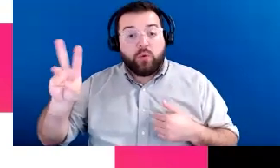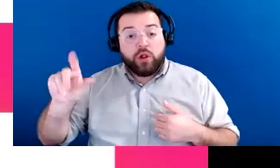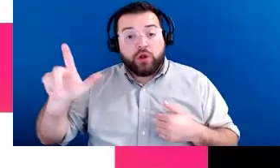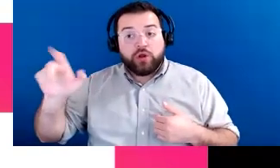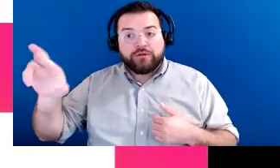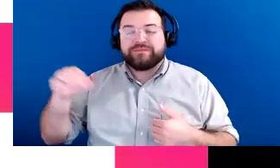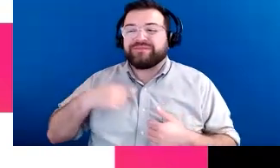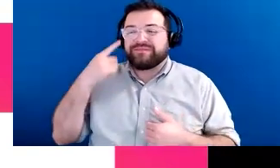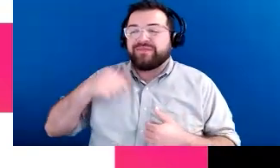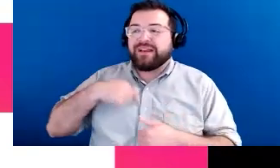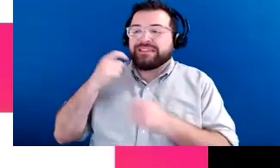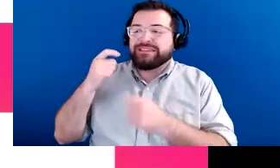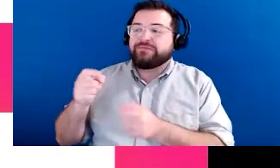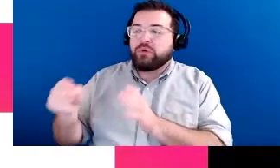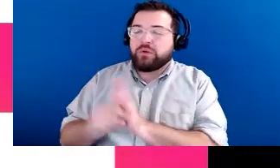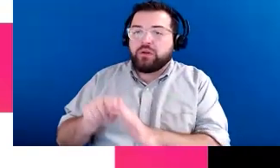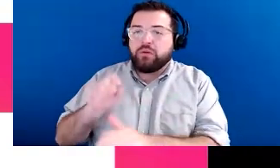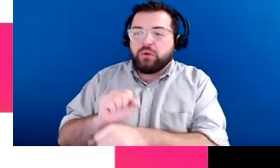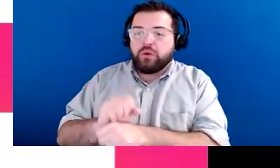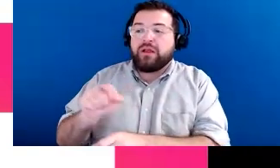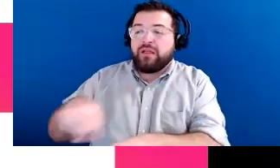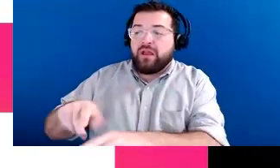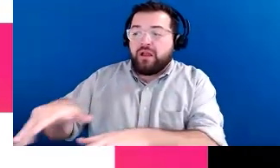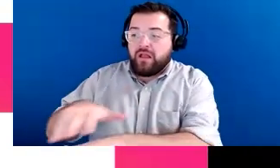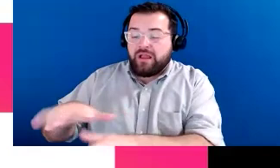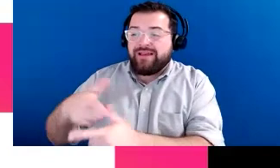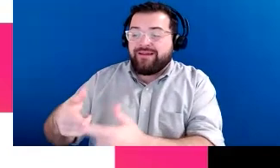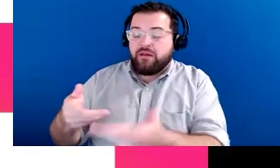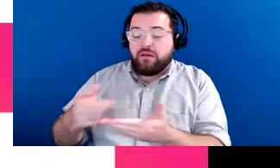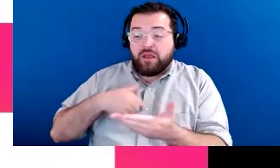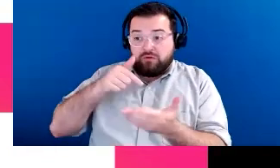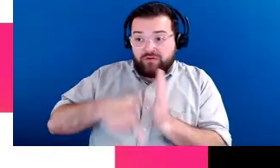So they do have to do work that I review directly, but then they have to interact with each other.